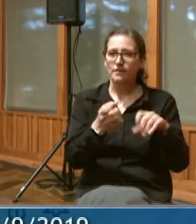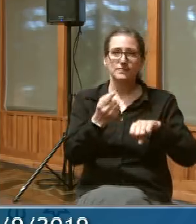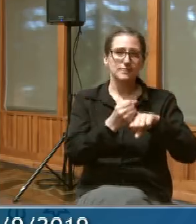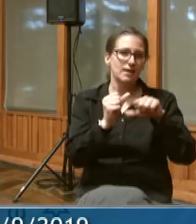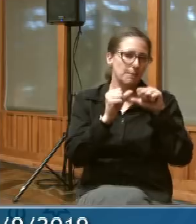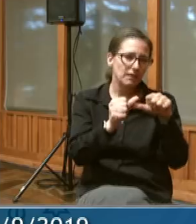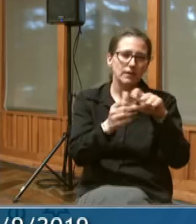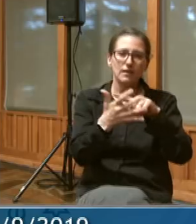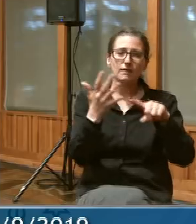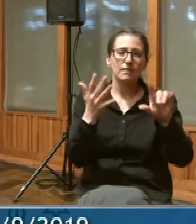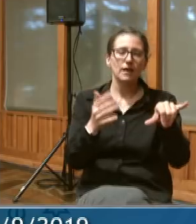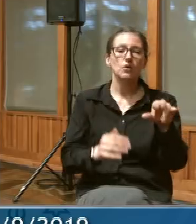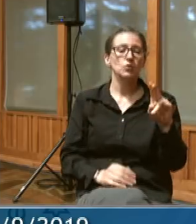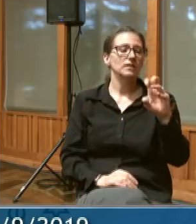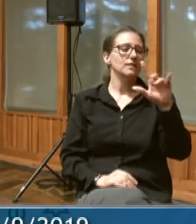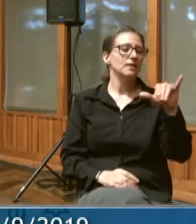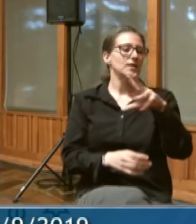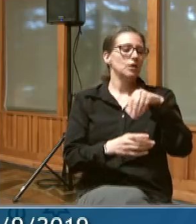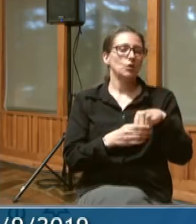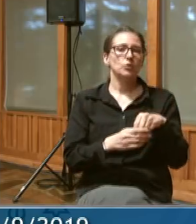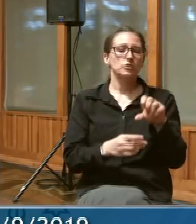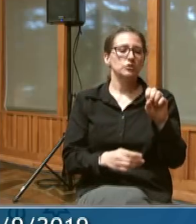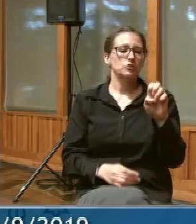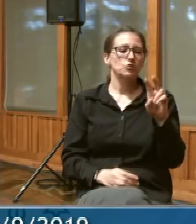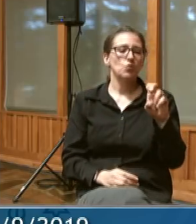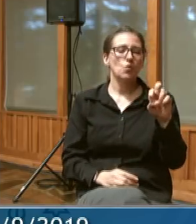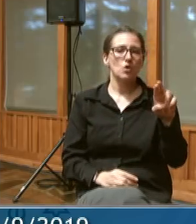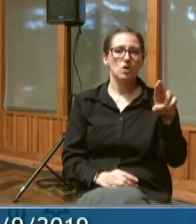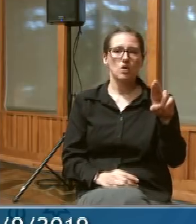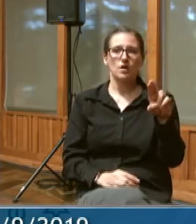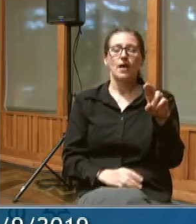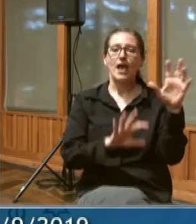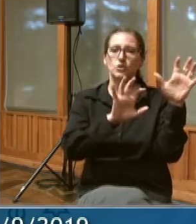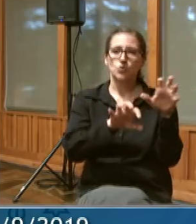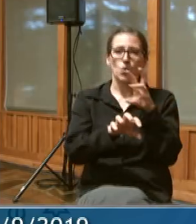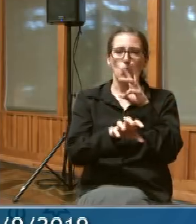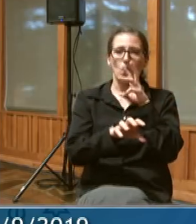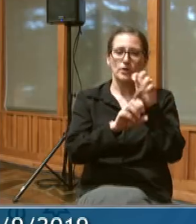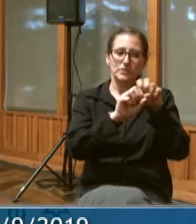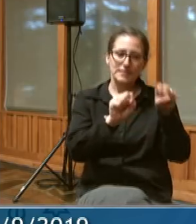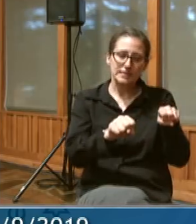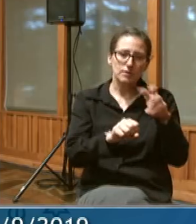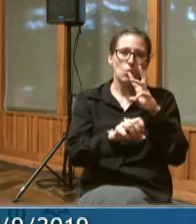COMMUNITY DEVELOPMENT, INCLUDES HOUSING, HOMELESS SERVICES,